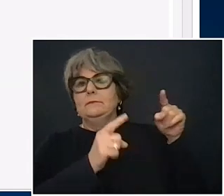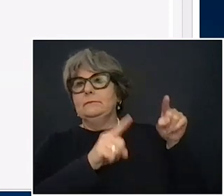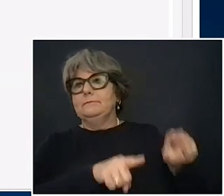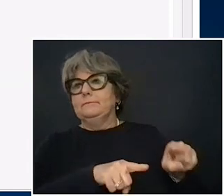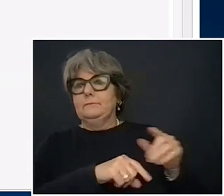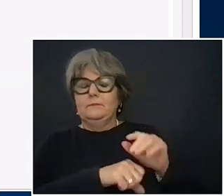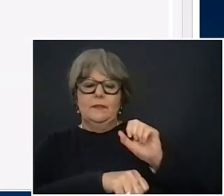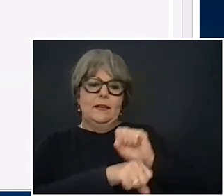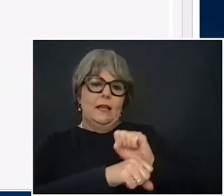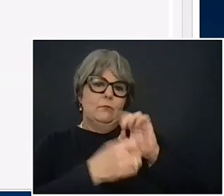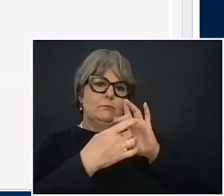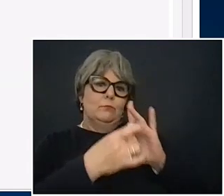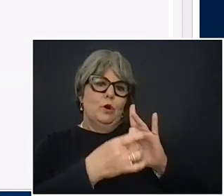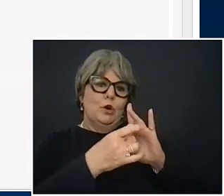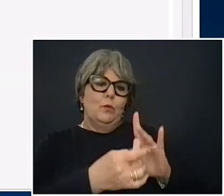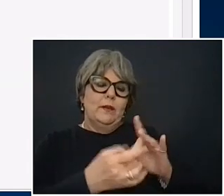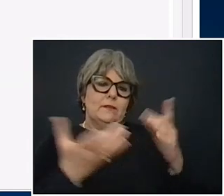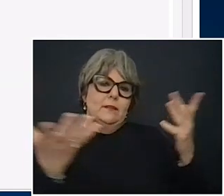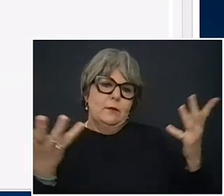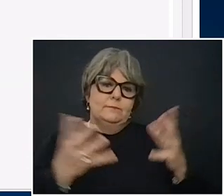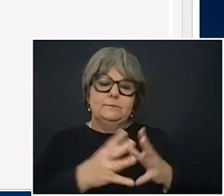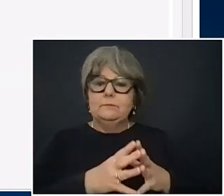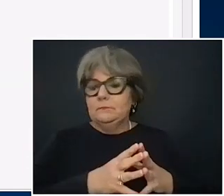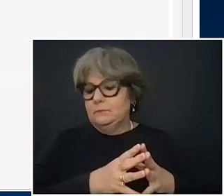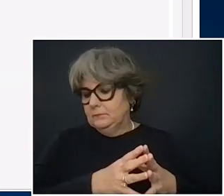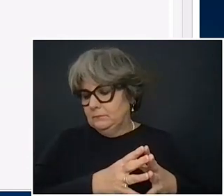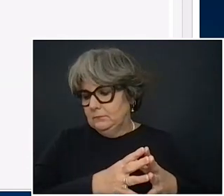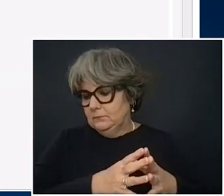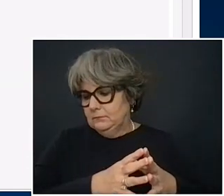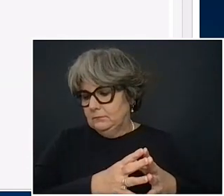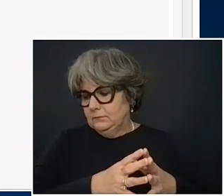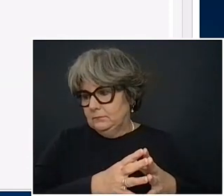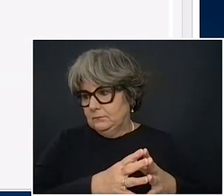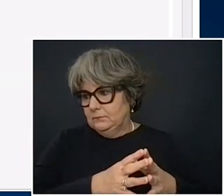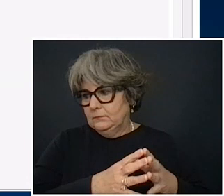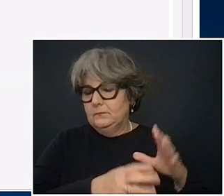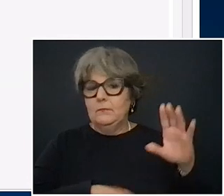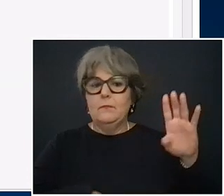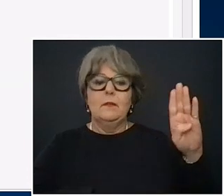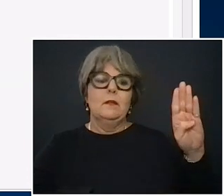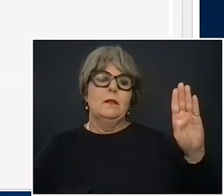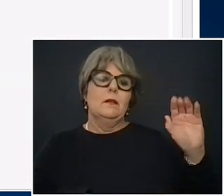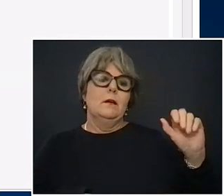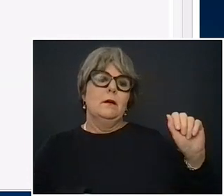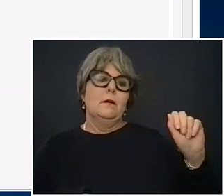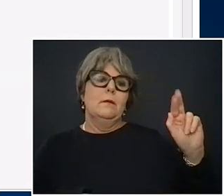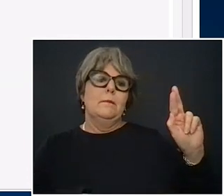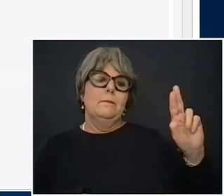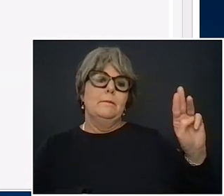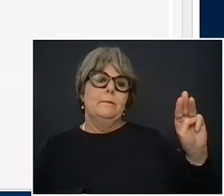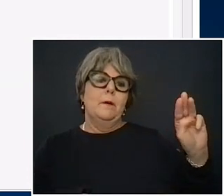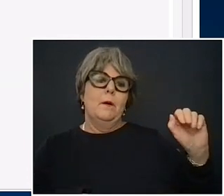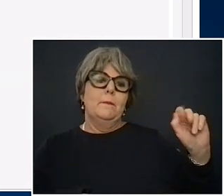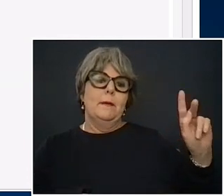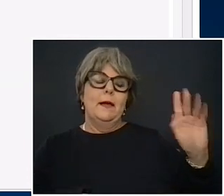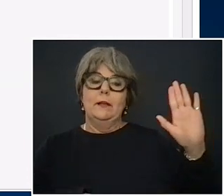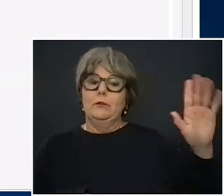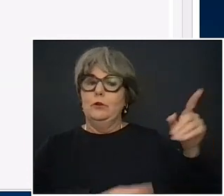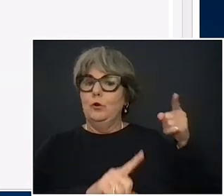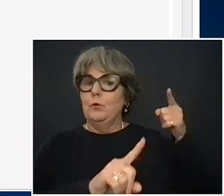So, and to your point, Barmak, I think the idea that it can't- accreditation can't be